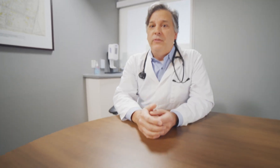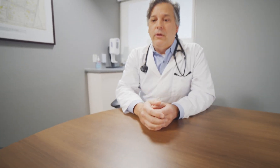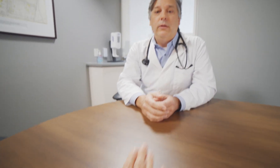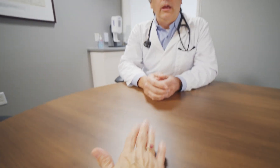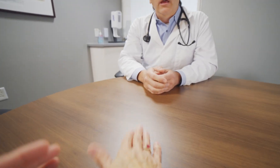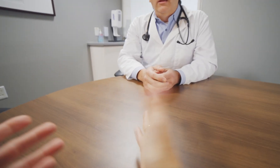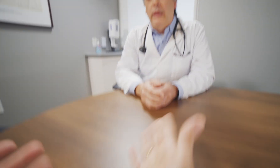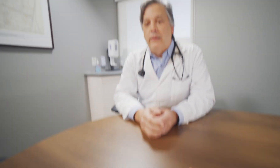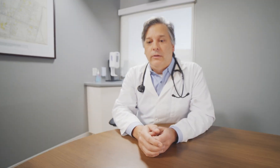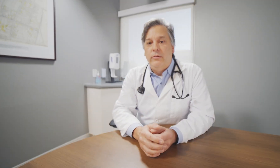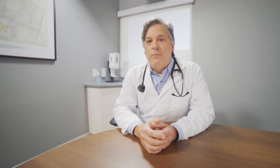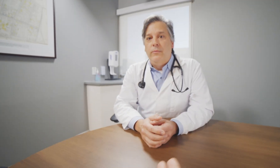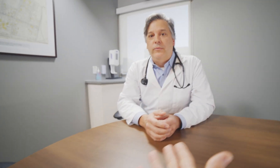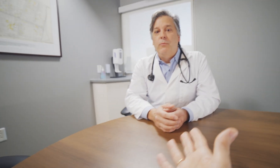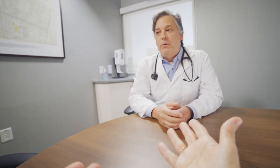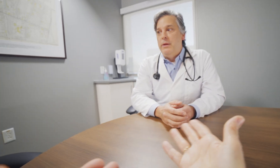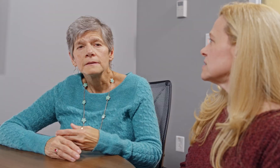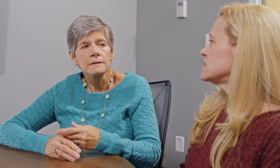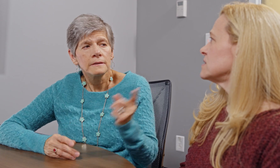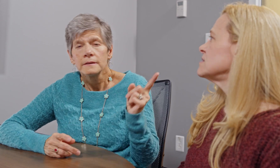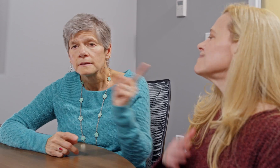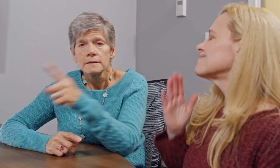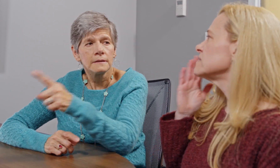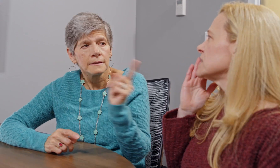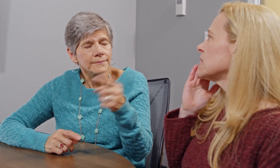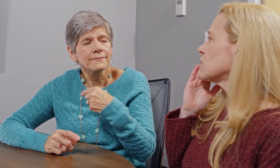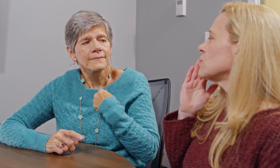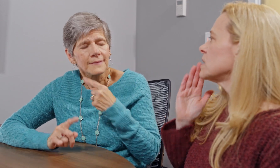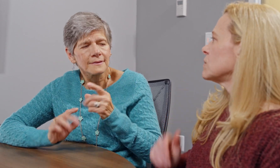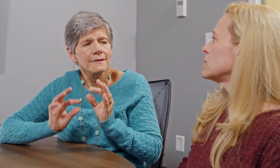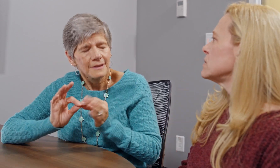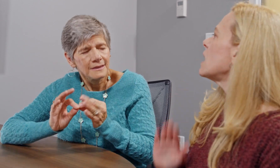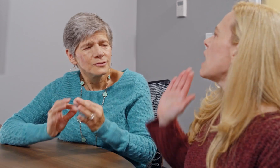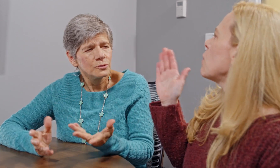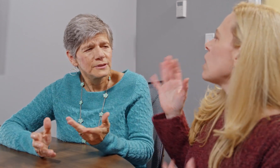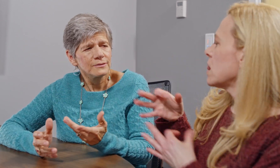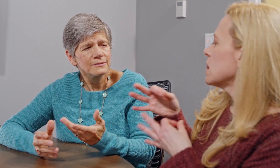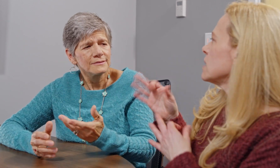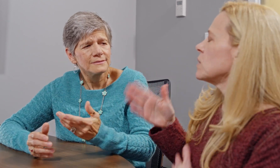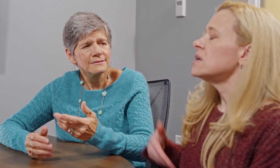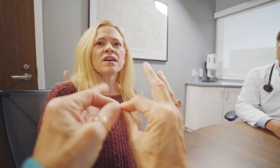studies show many clinicians are less comfortable treating patients who are deaf or hard of hearing